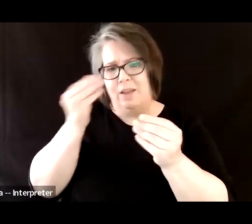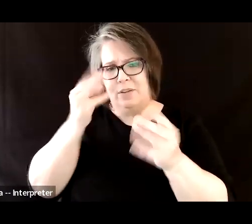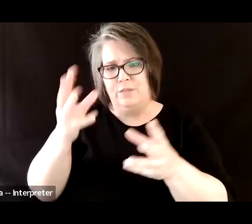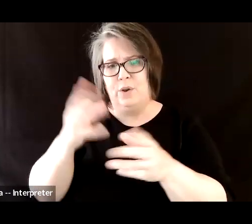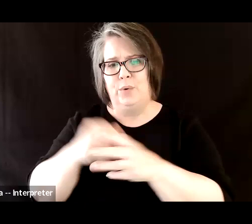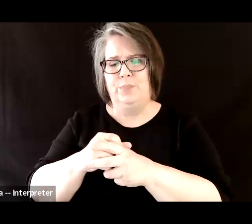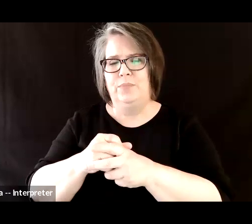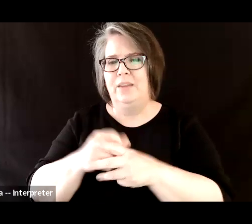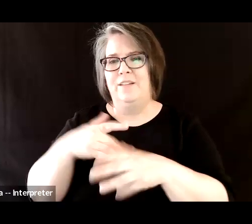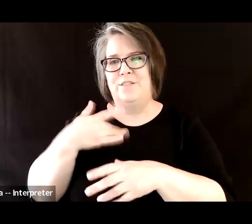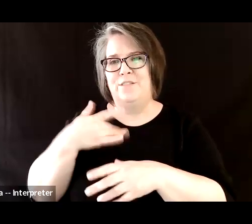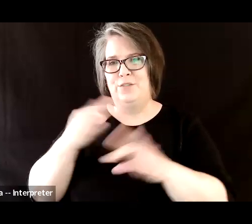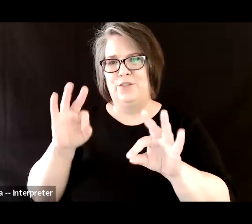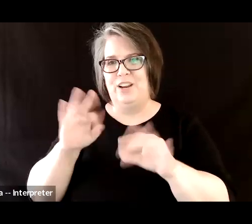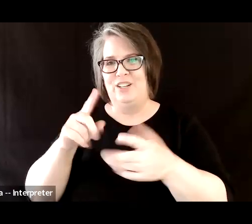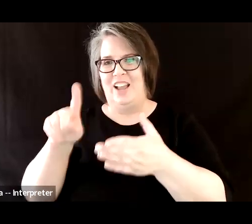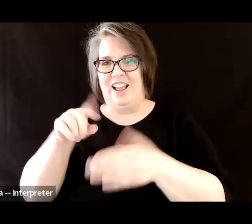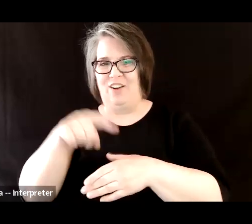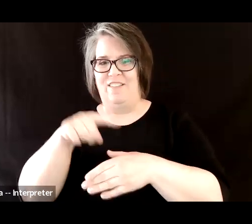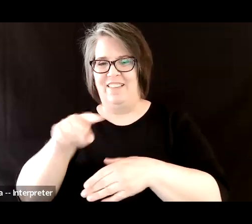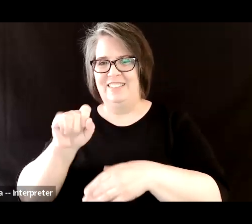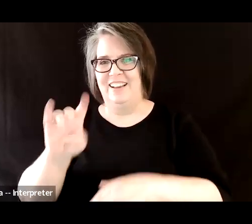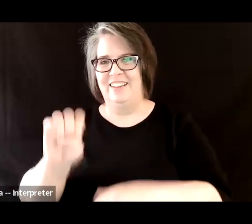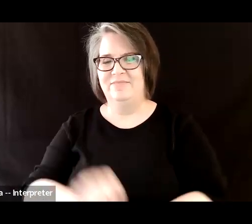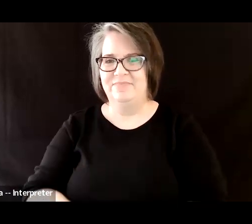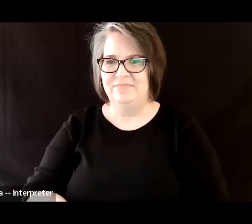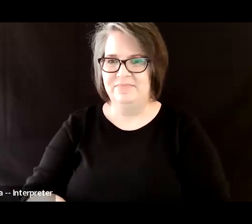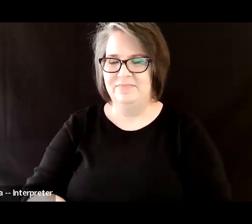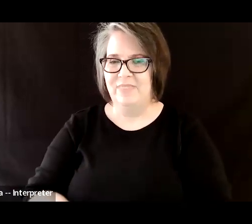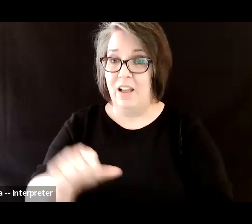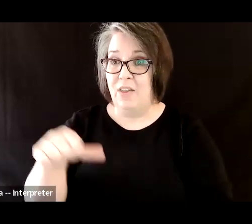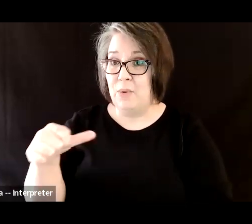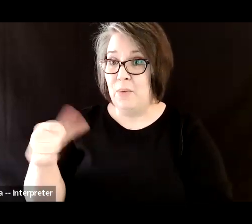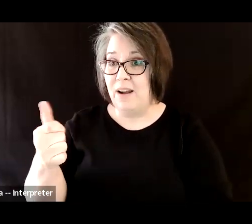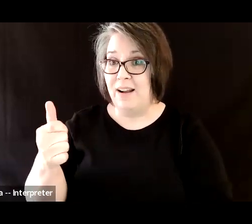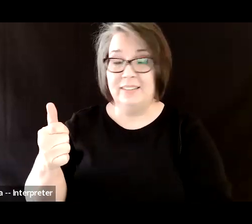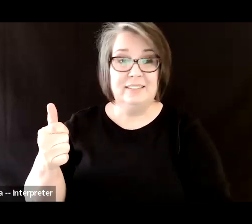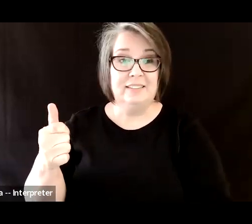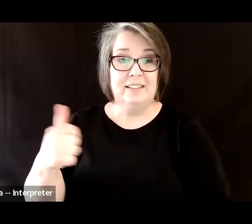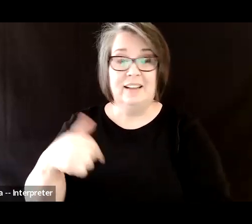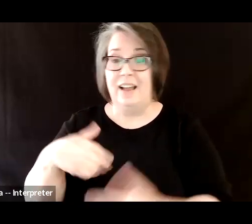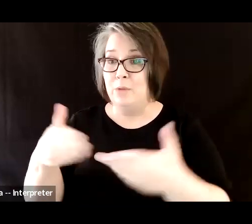So feel free to check that out. Otherwise, I will open it up for